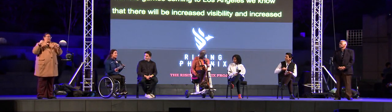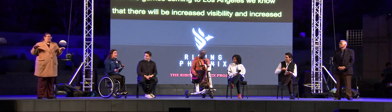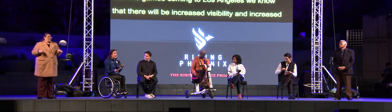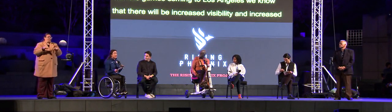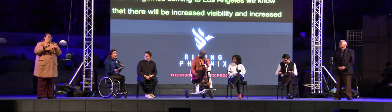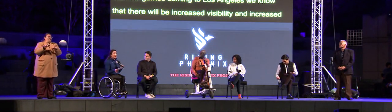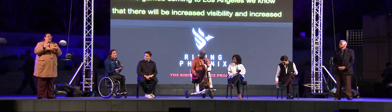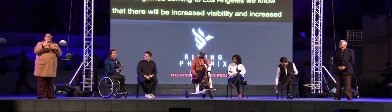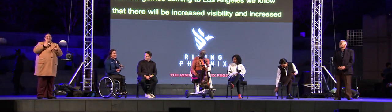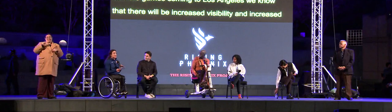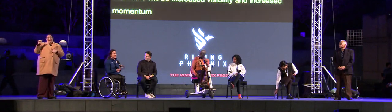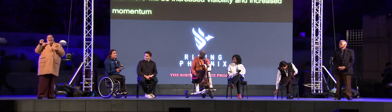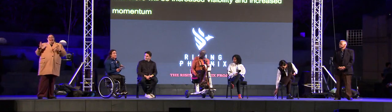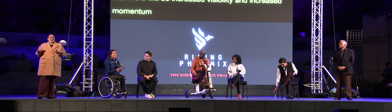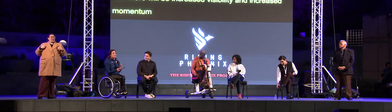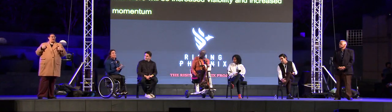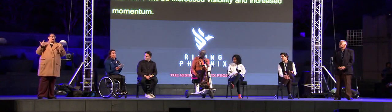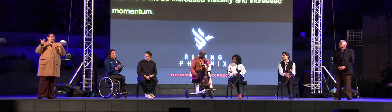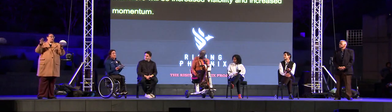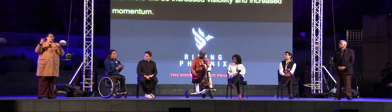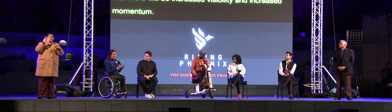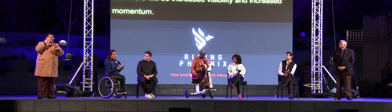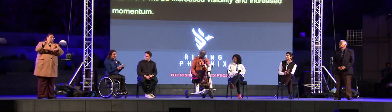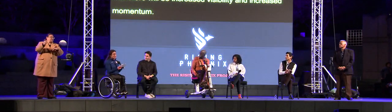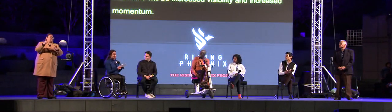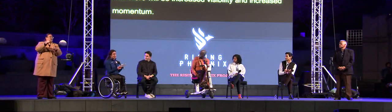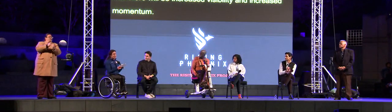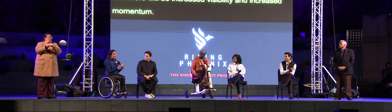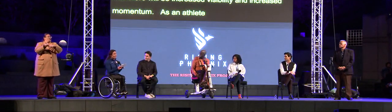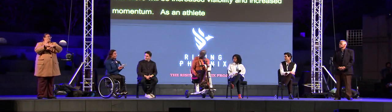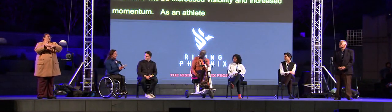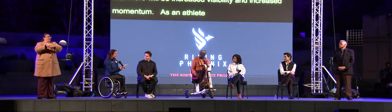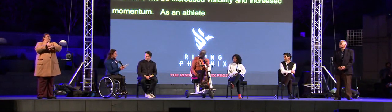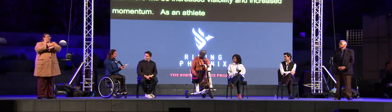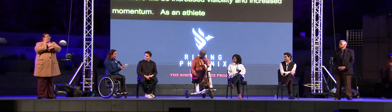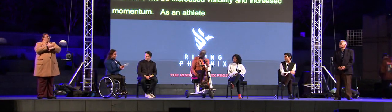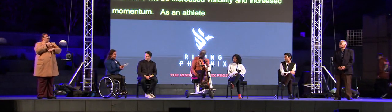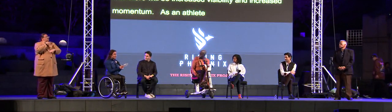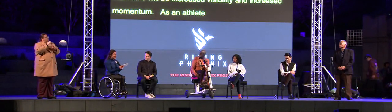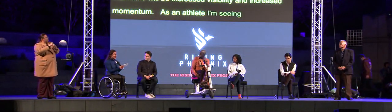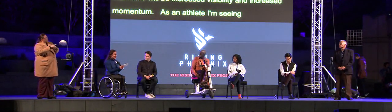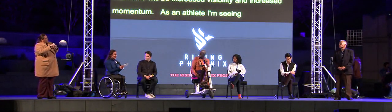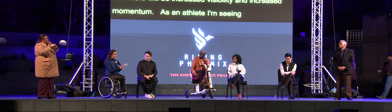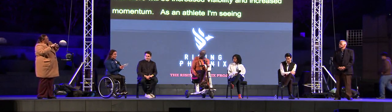As an athlete, I'm already seeing incremental changes, but I want to ask the panelists, what changes do